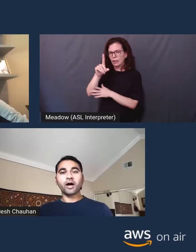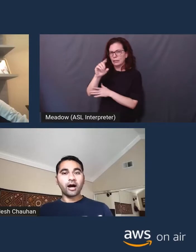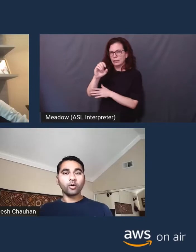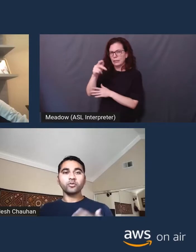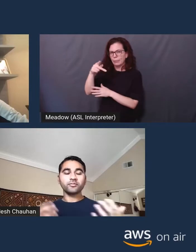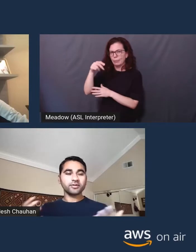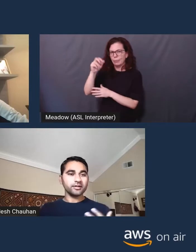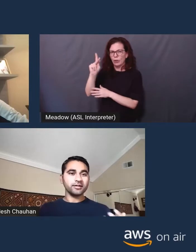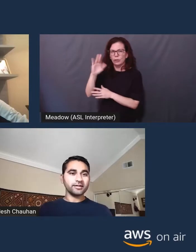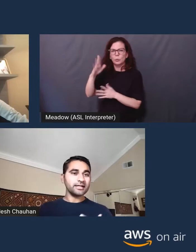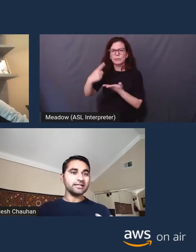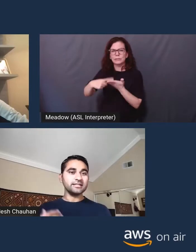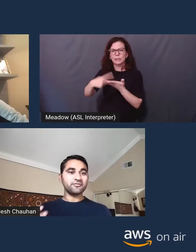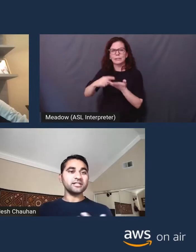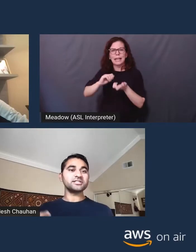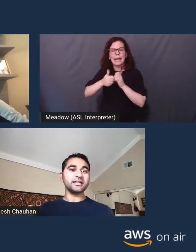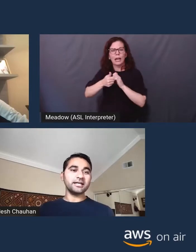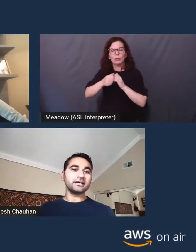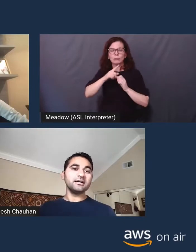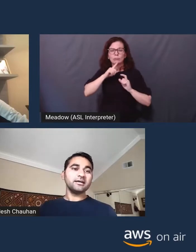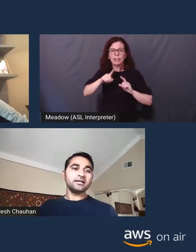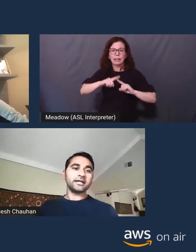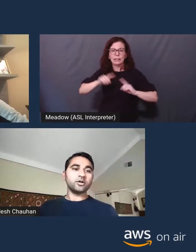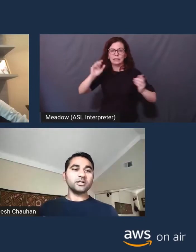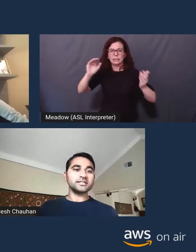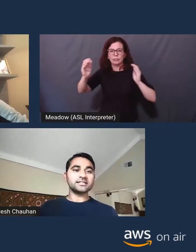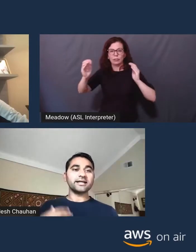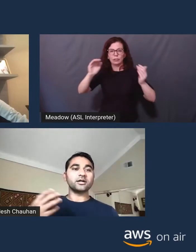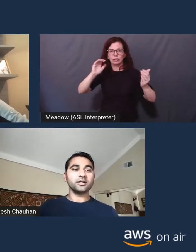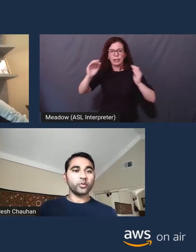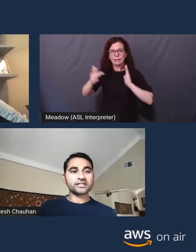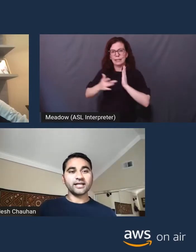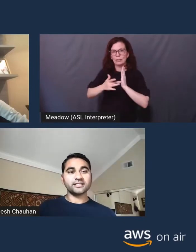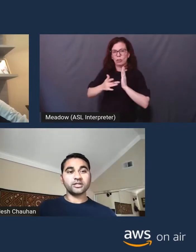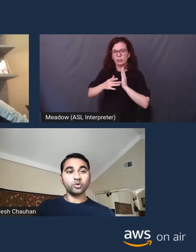how really differentiating technologies like QuickSight Q,